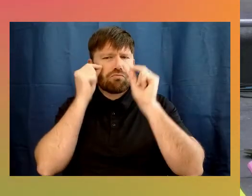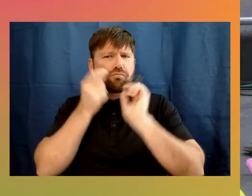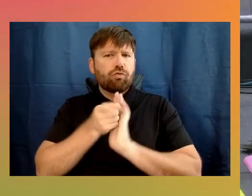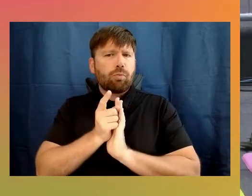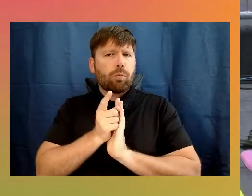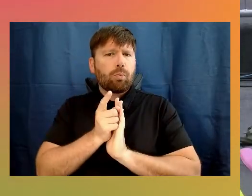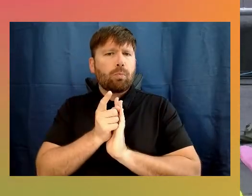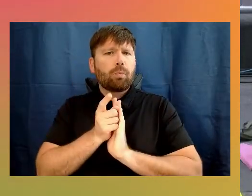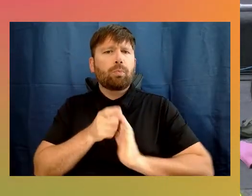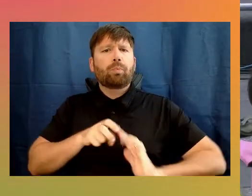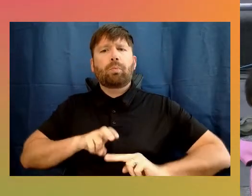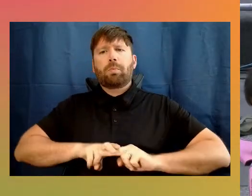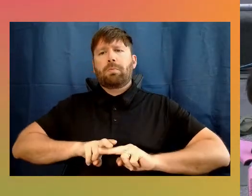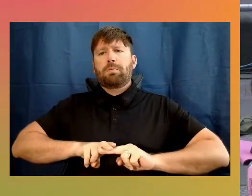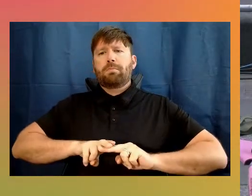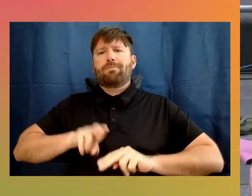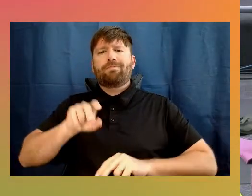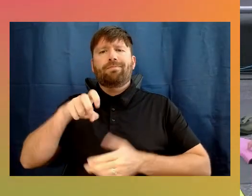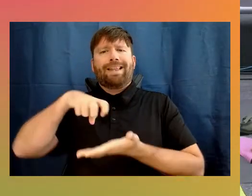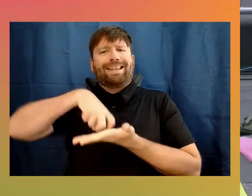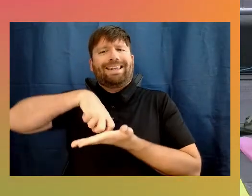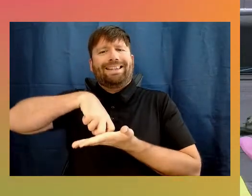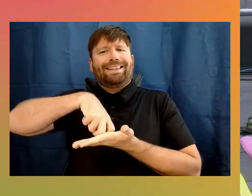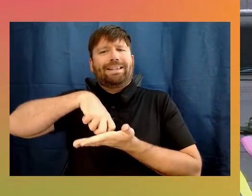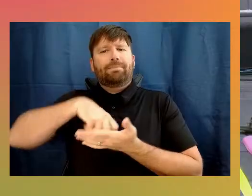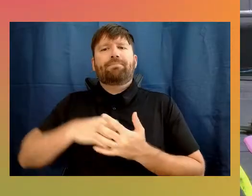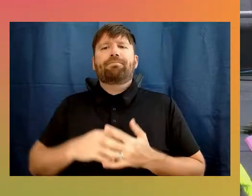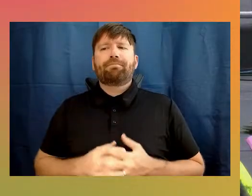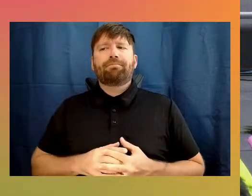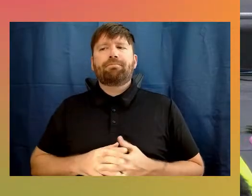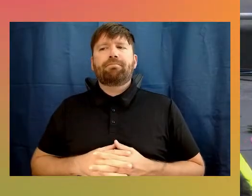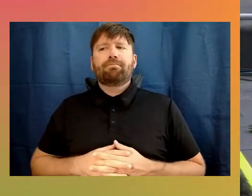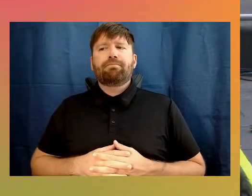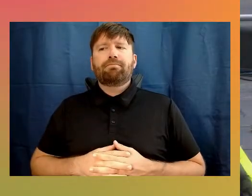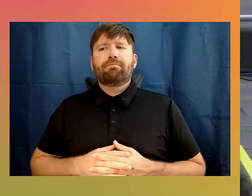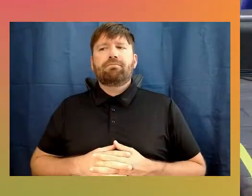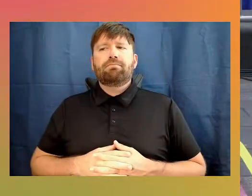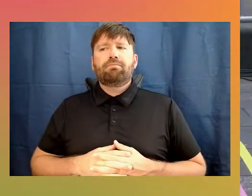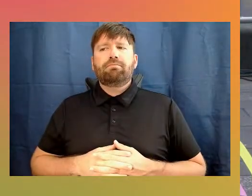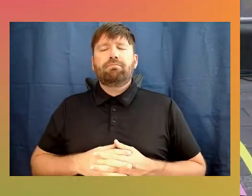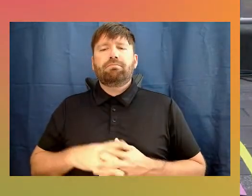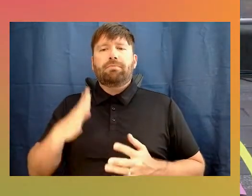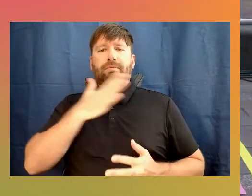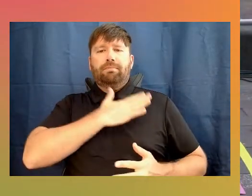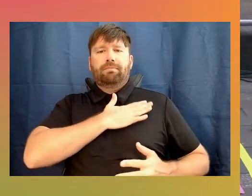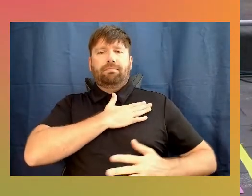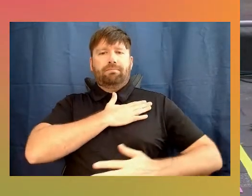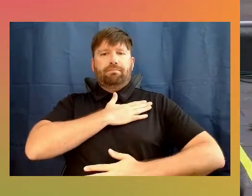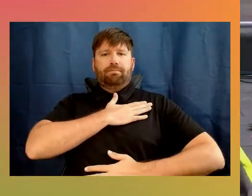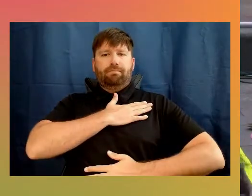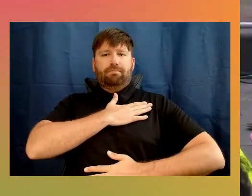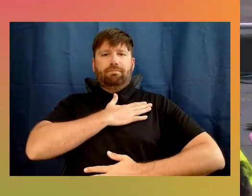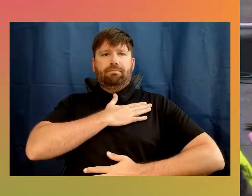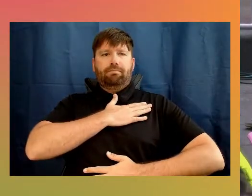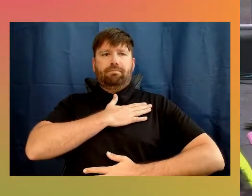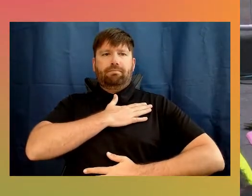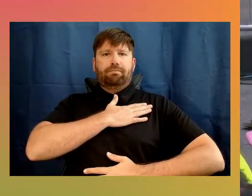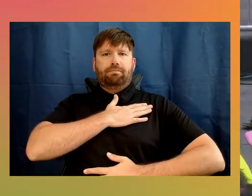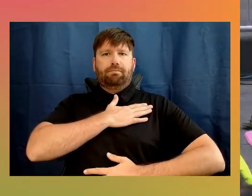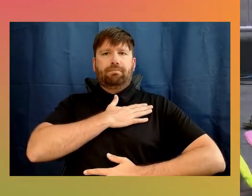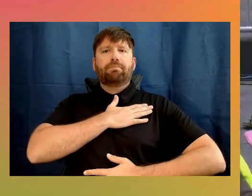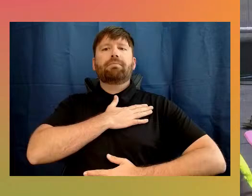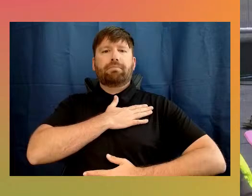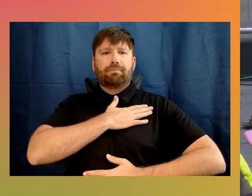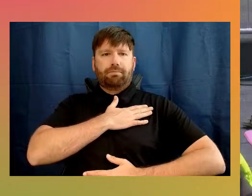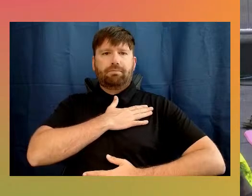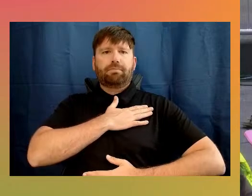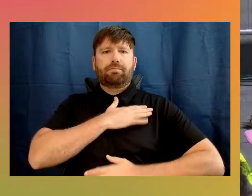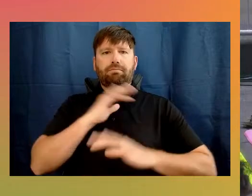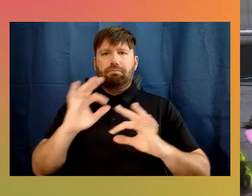SIT BACK ON THE HEELS.